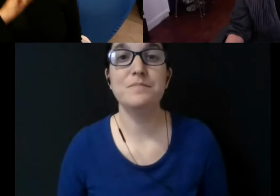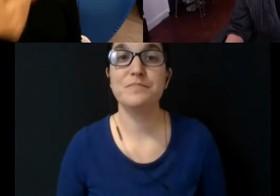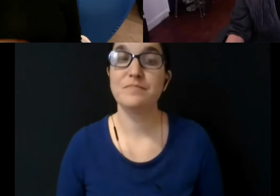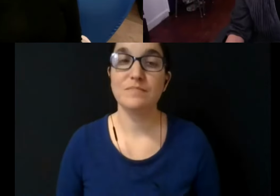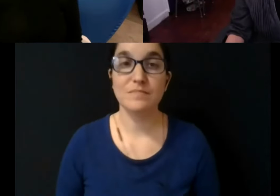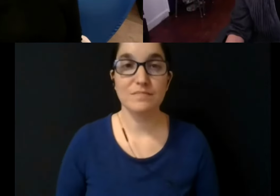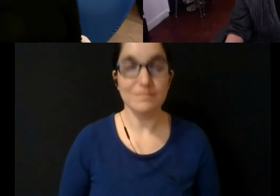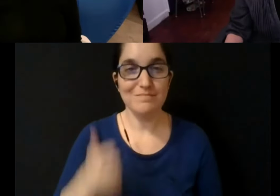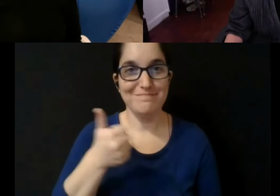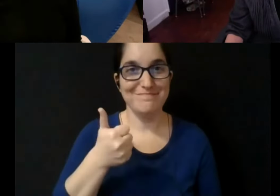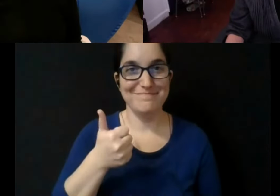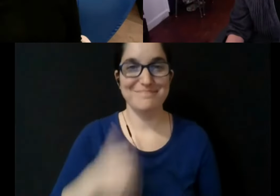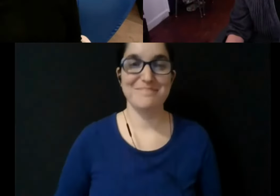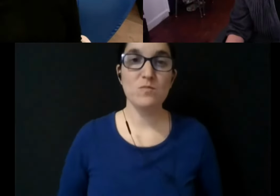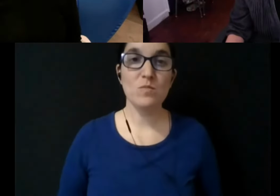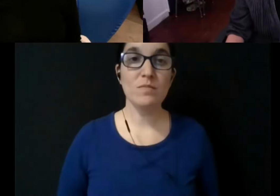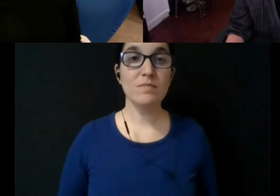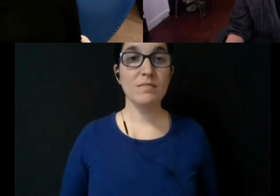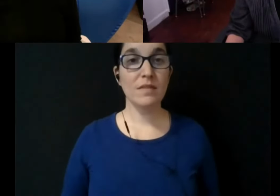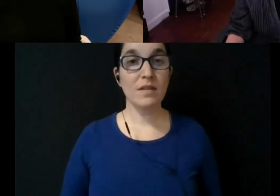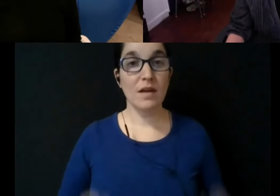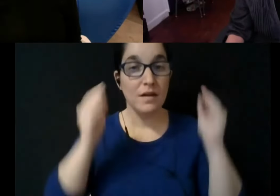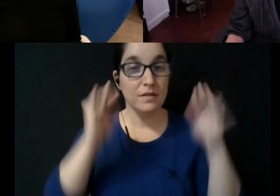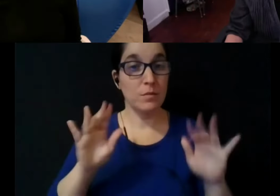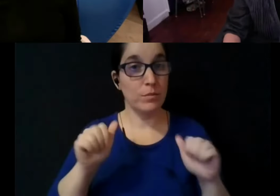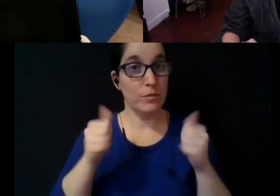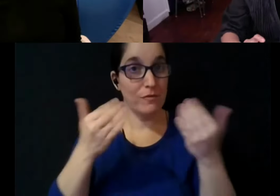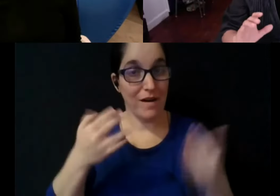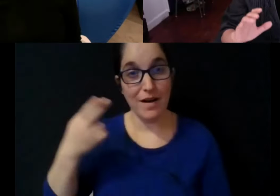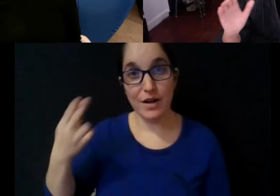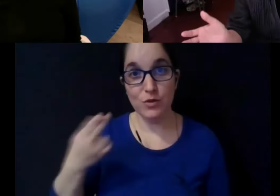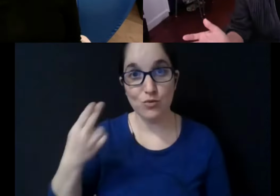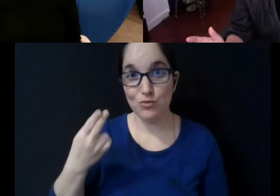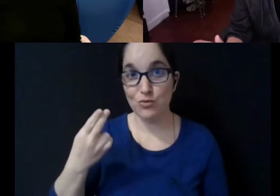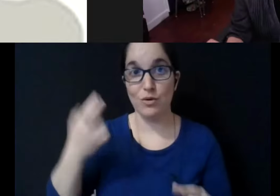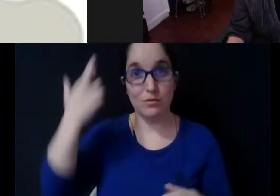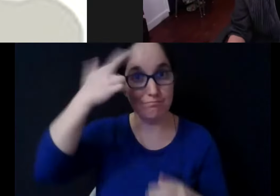to provide the historical context on the regional people that we will learn about